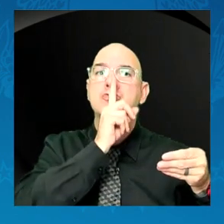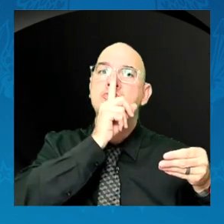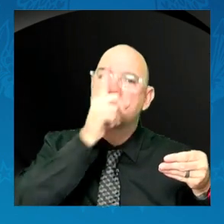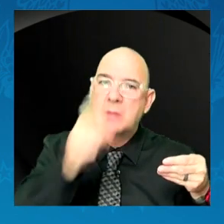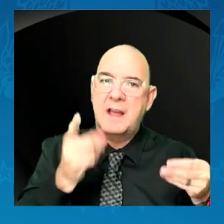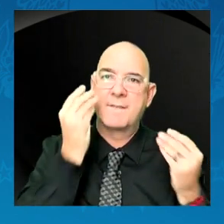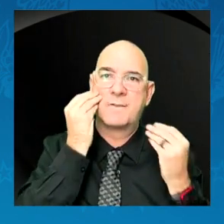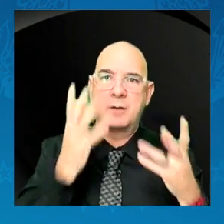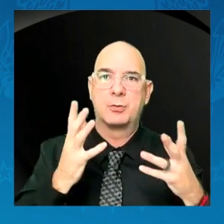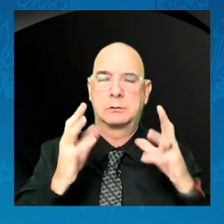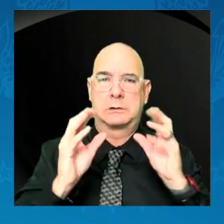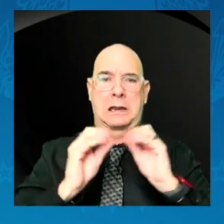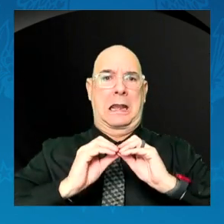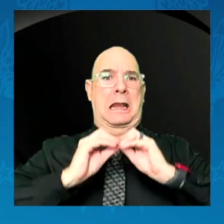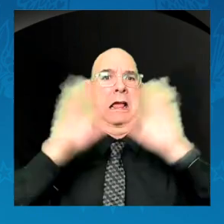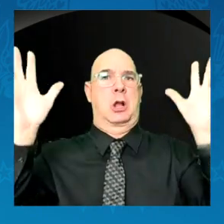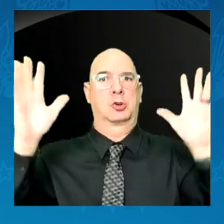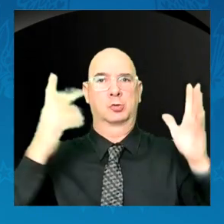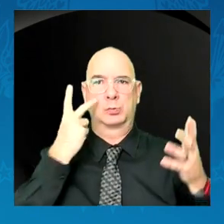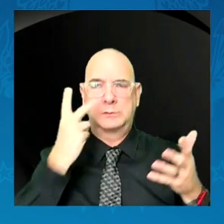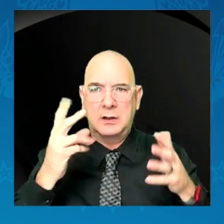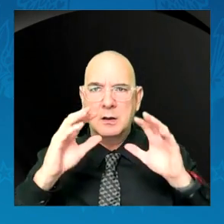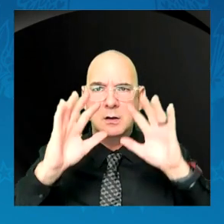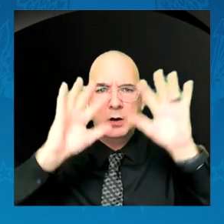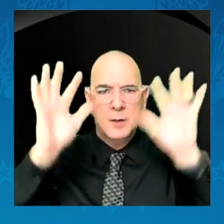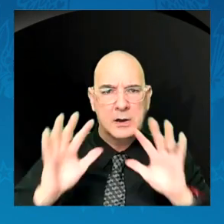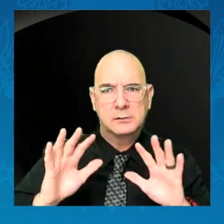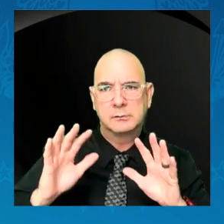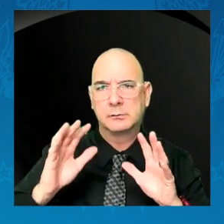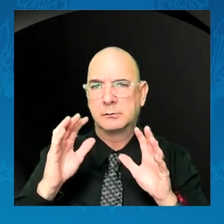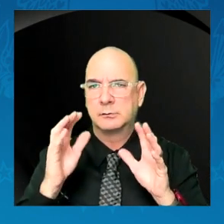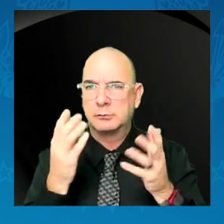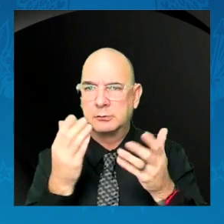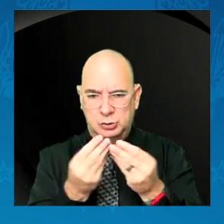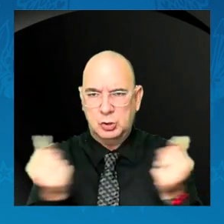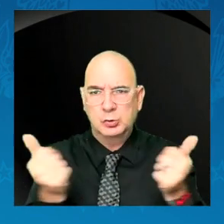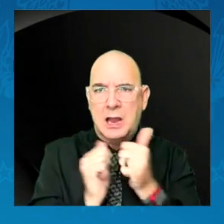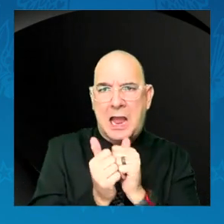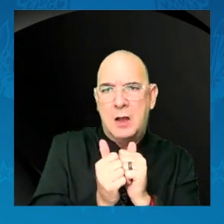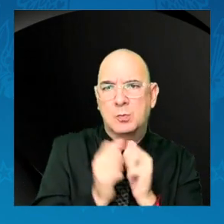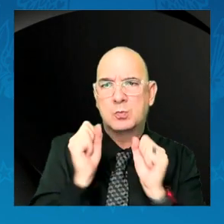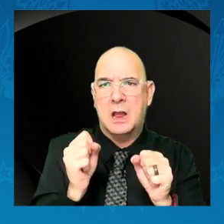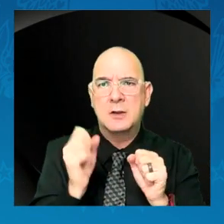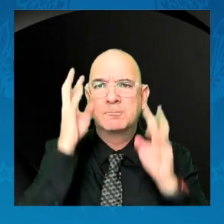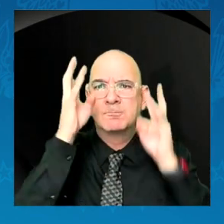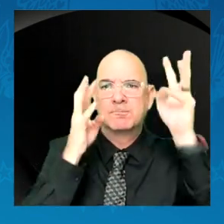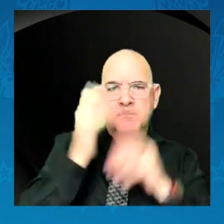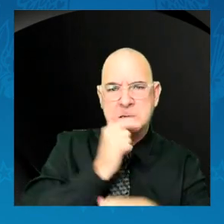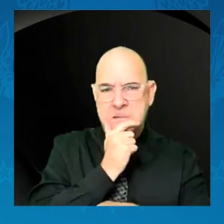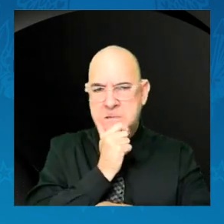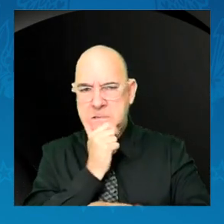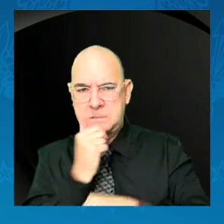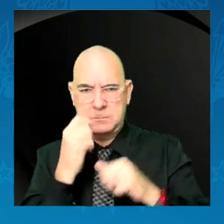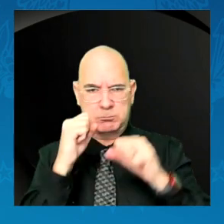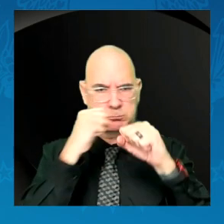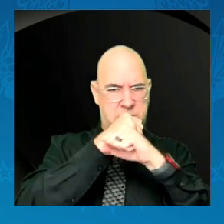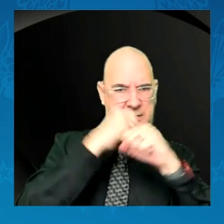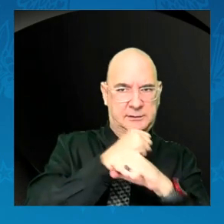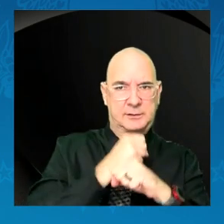to inform the solutions we can bring to the table space based resources that allow us to respond in real time